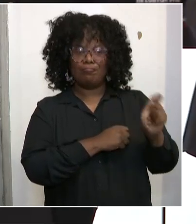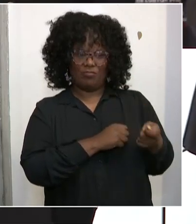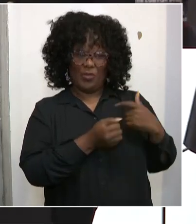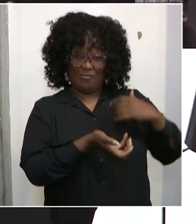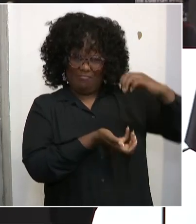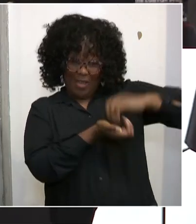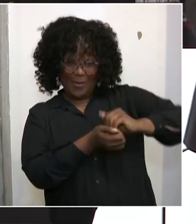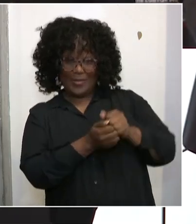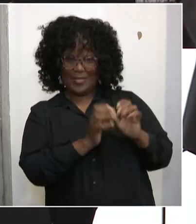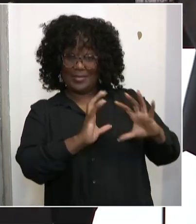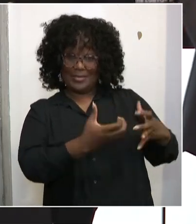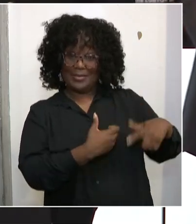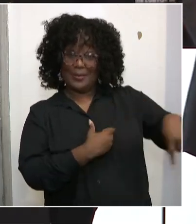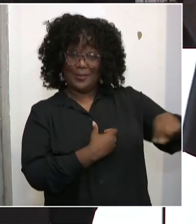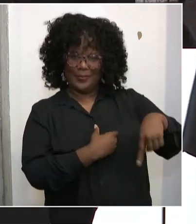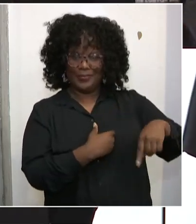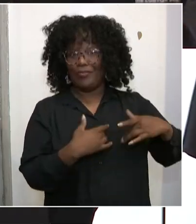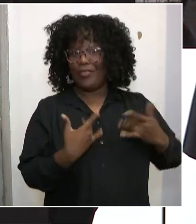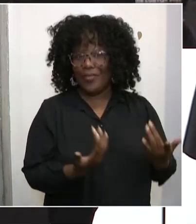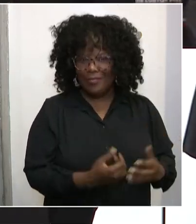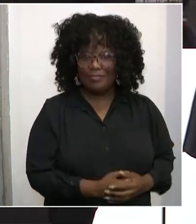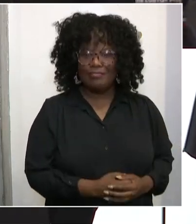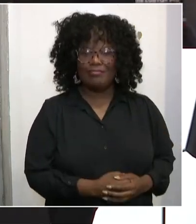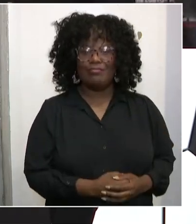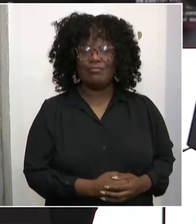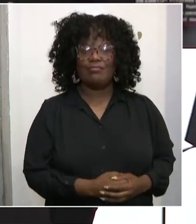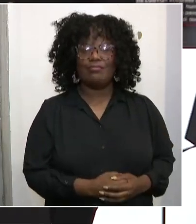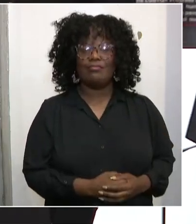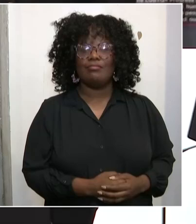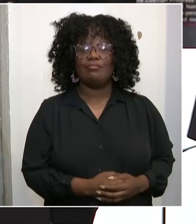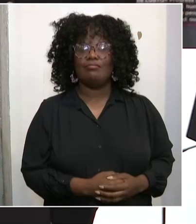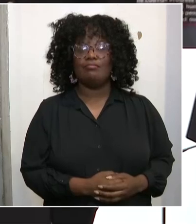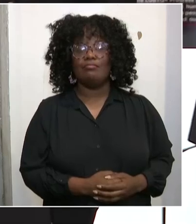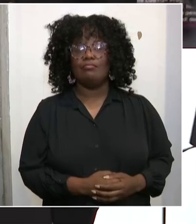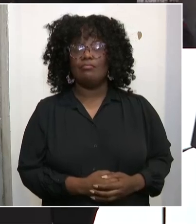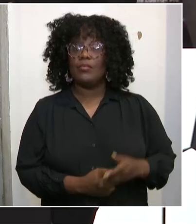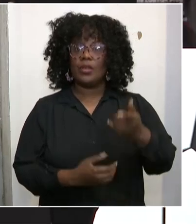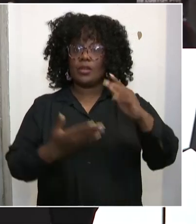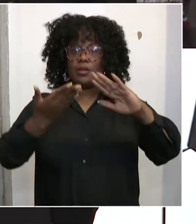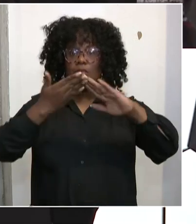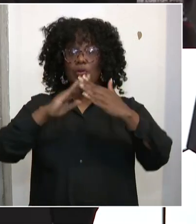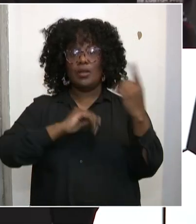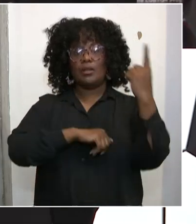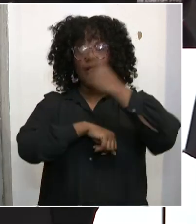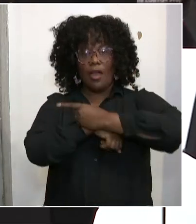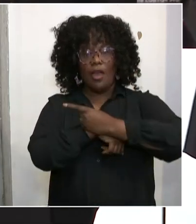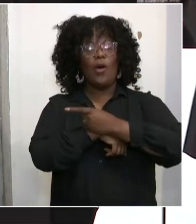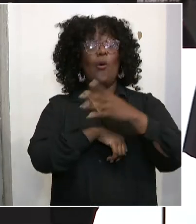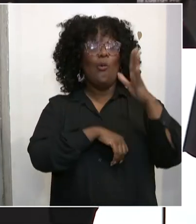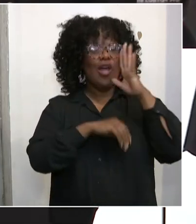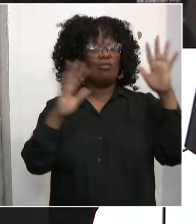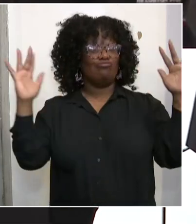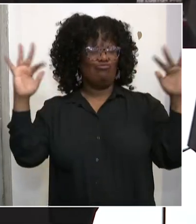offering community days for everyone to enjoy, so we're very happy about that partnership as well and Mayor, in your words,